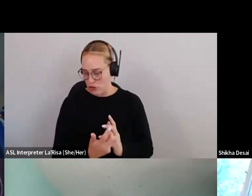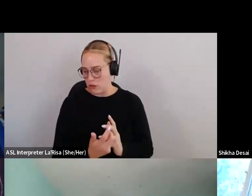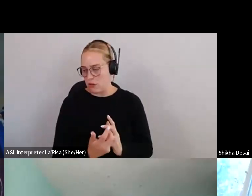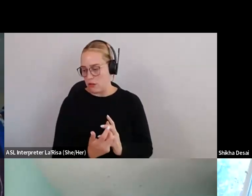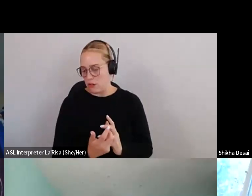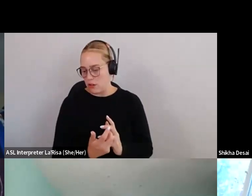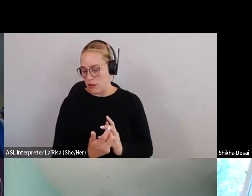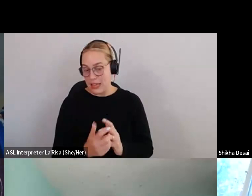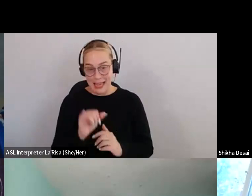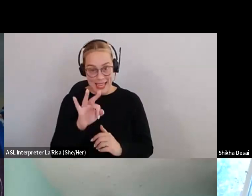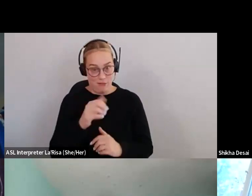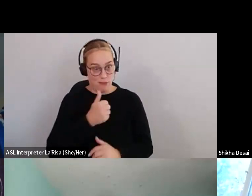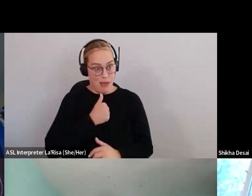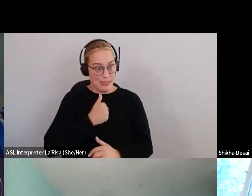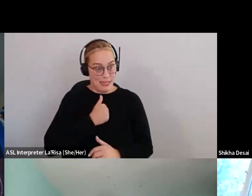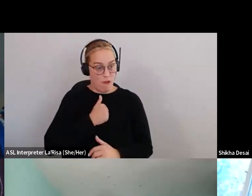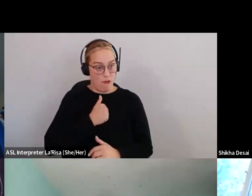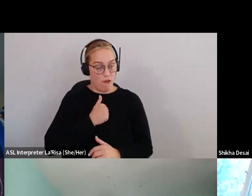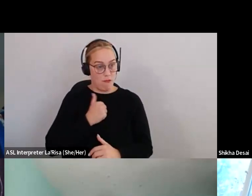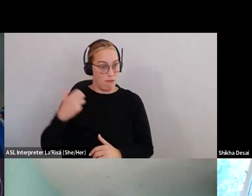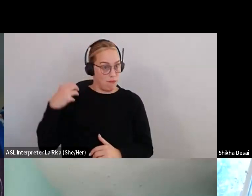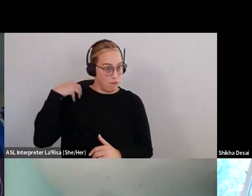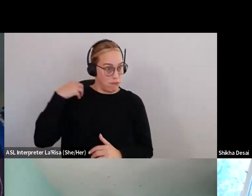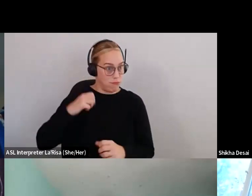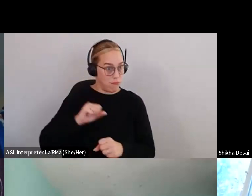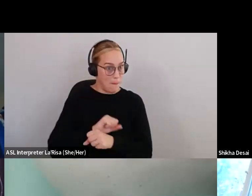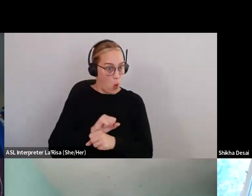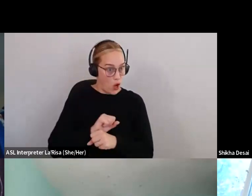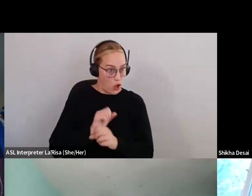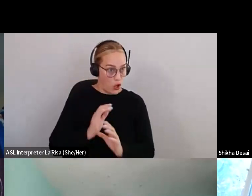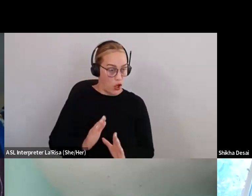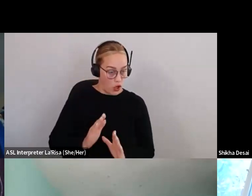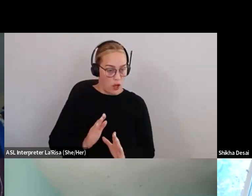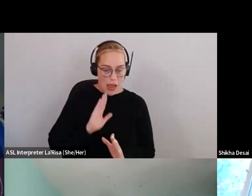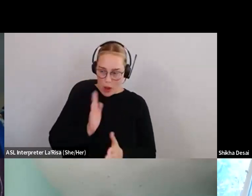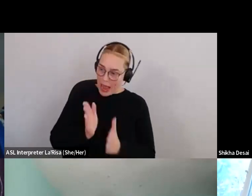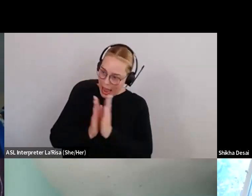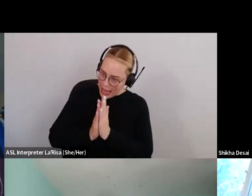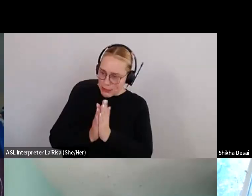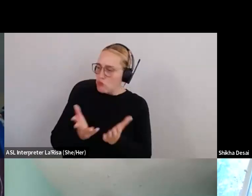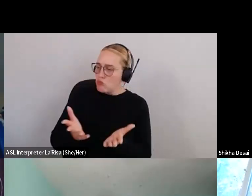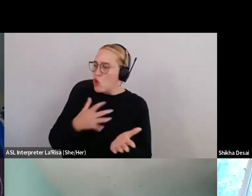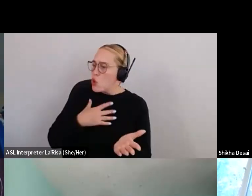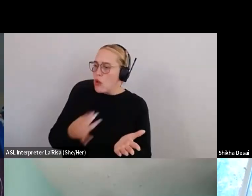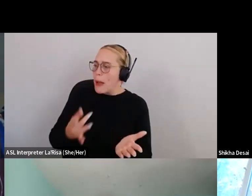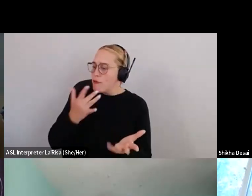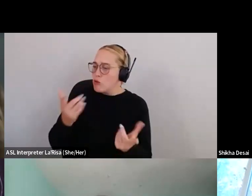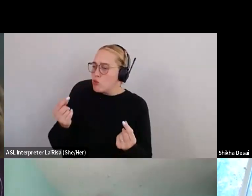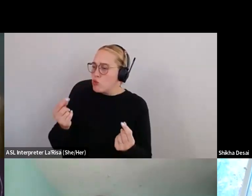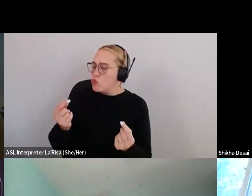: That's what I would say there. In terms of accommodation, if I were